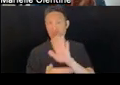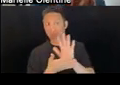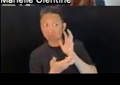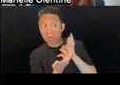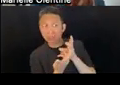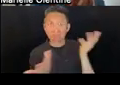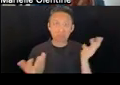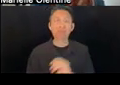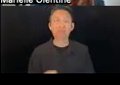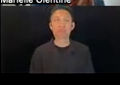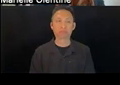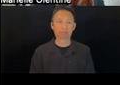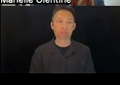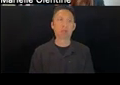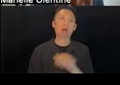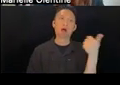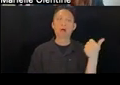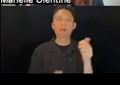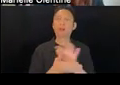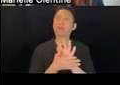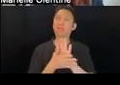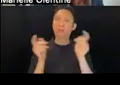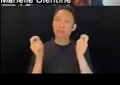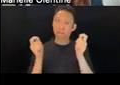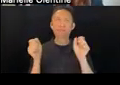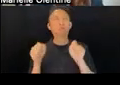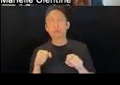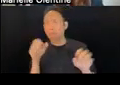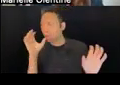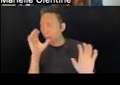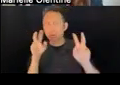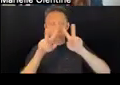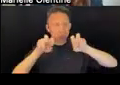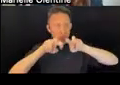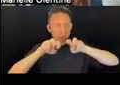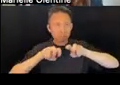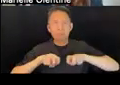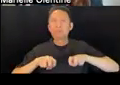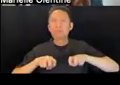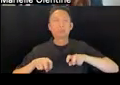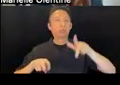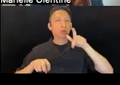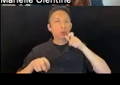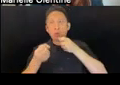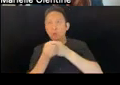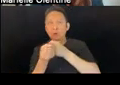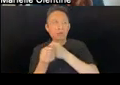for the essay film festival, but you do not have an essay documentary film yourself, it's not going to work as a festival for your particular project.